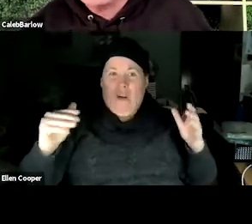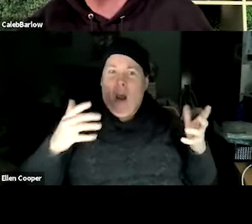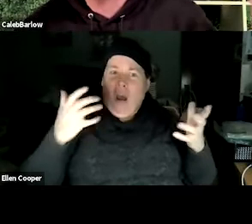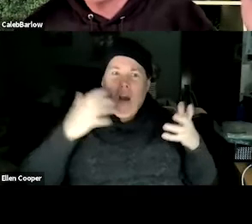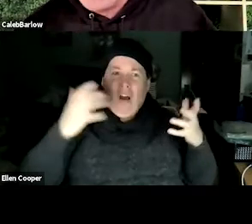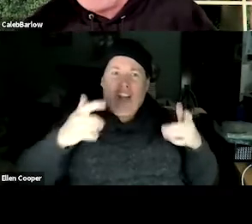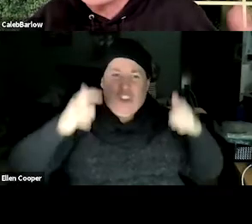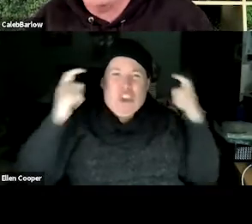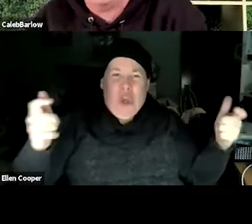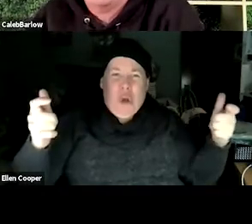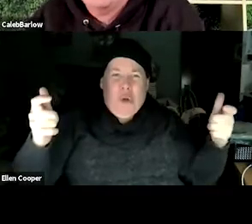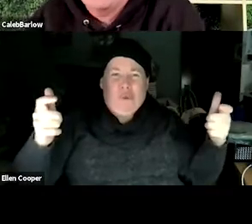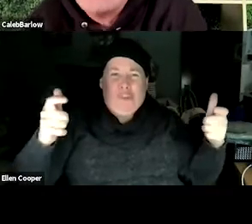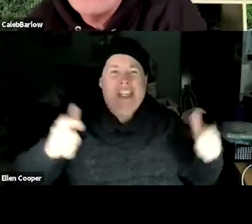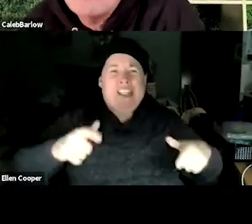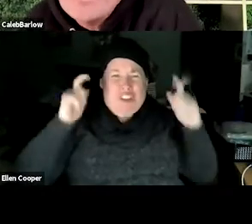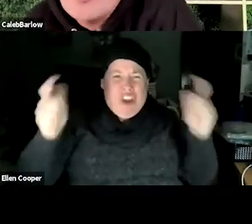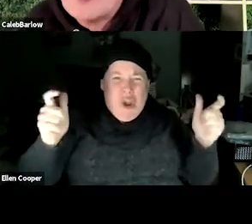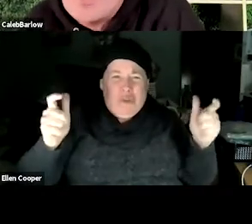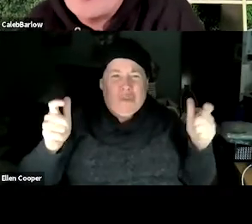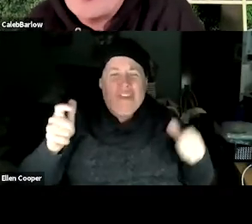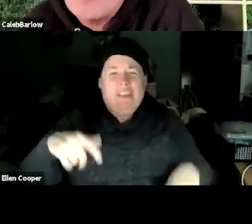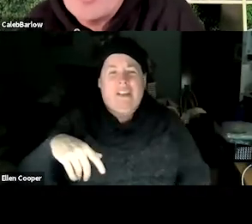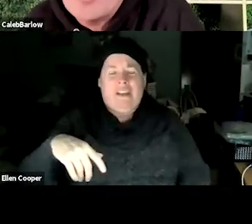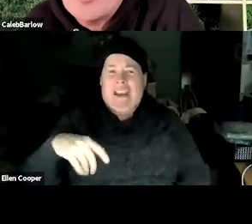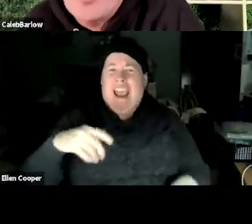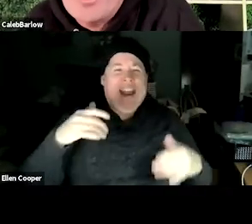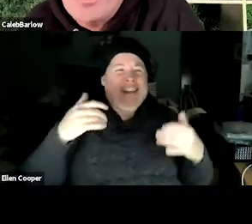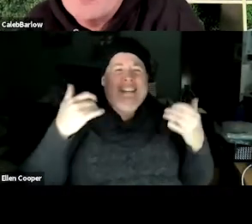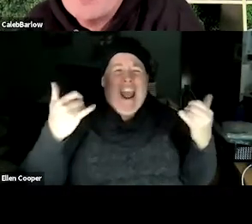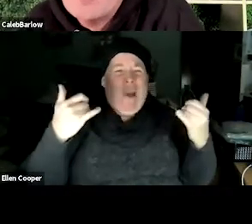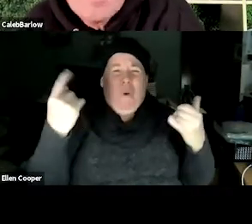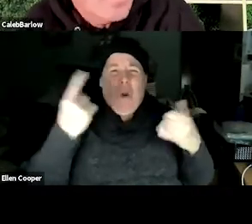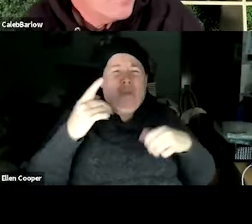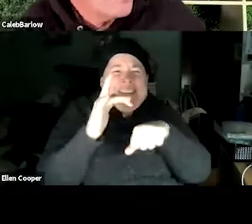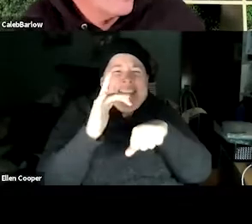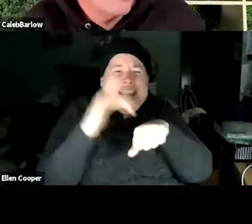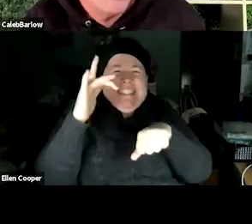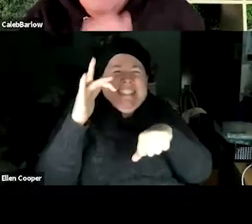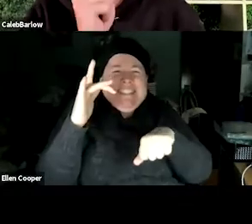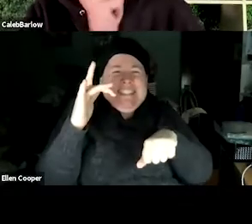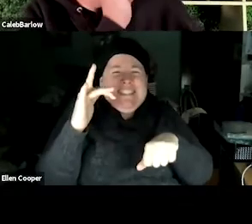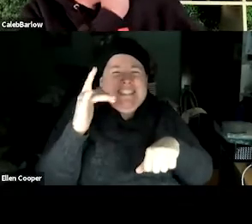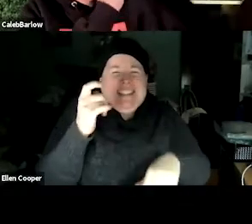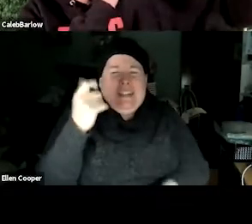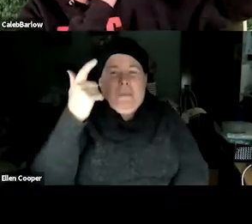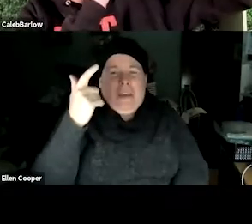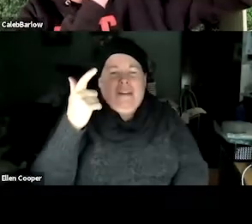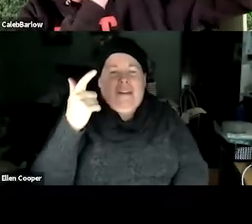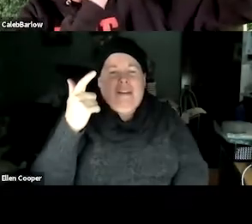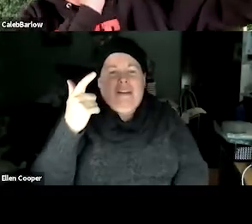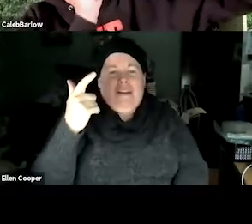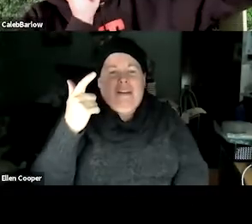is massive. And we're only beginning to scratch the surface it slowing it down.